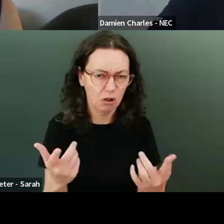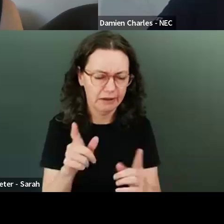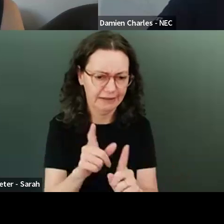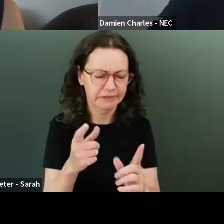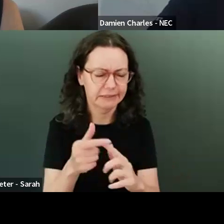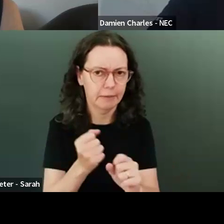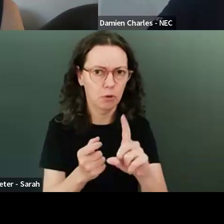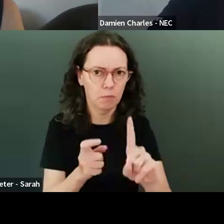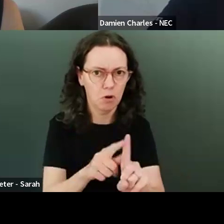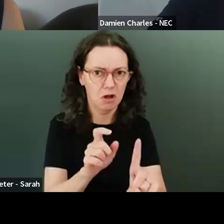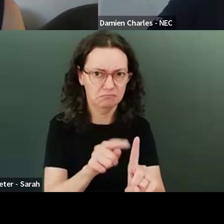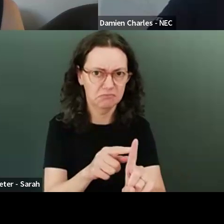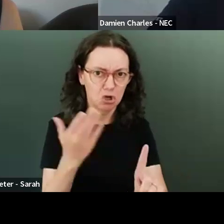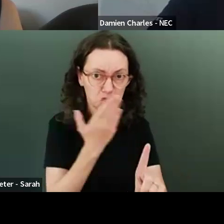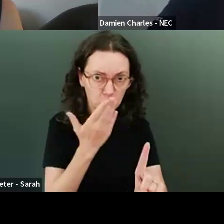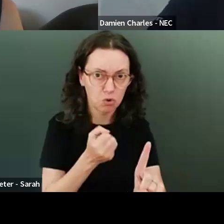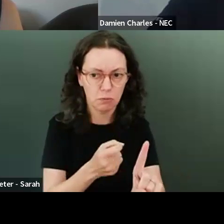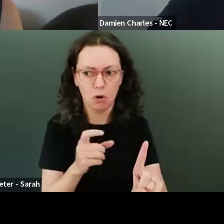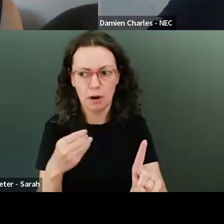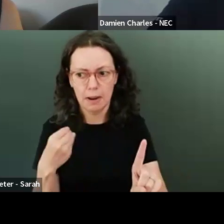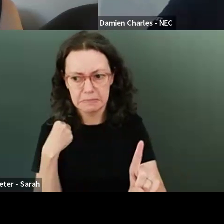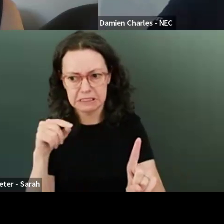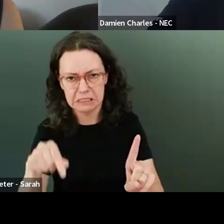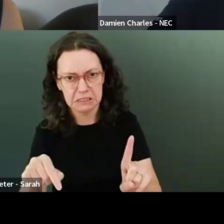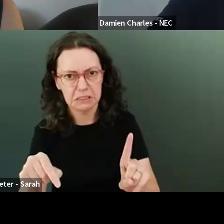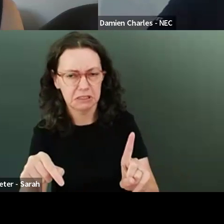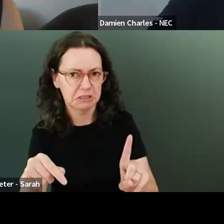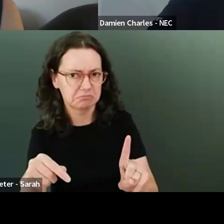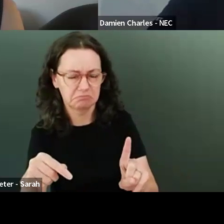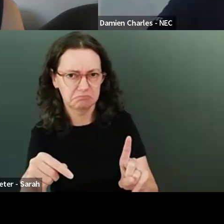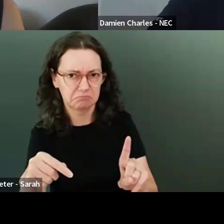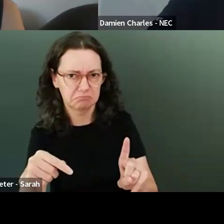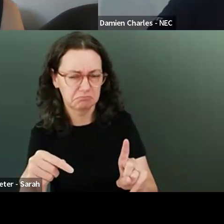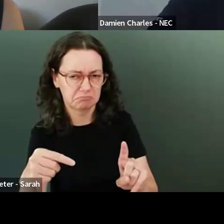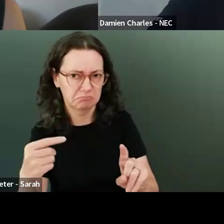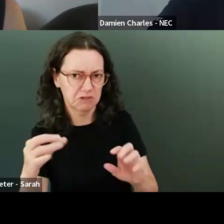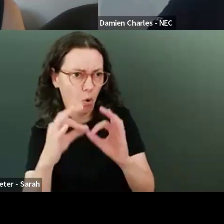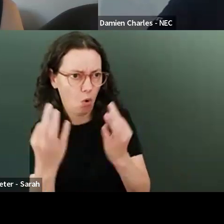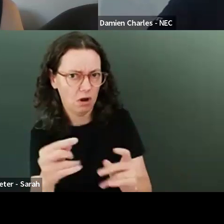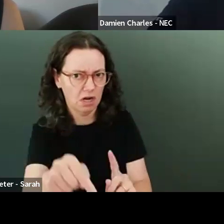whether it's within the school setting or the the workplace place or it might